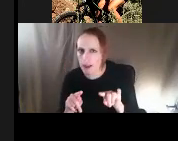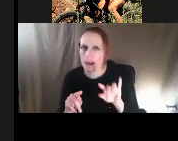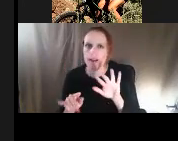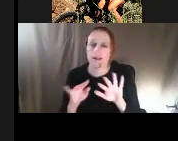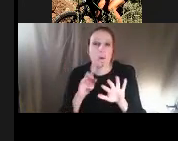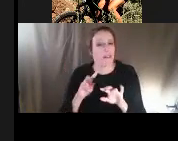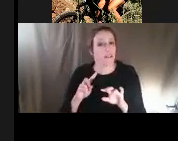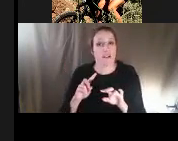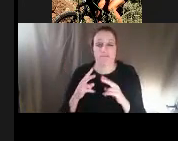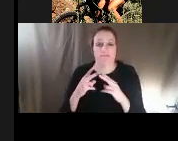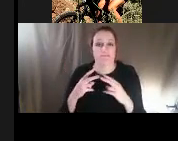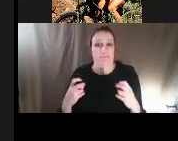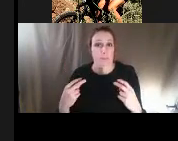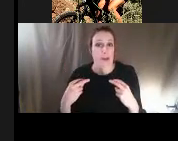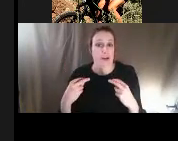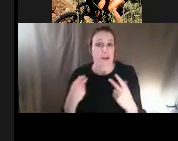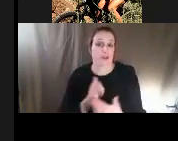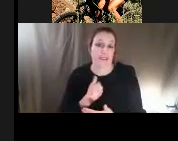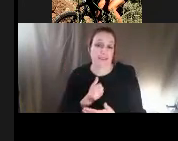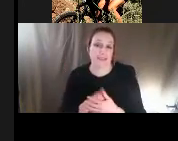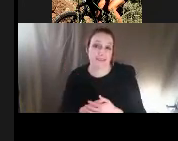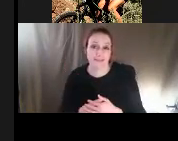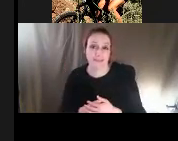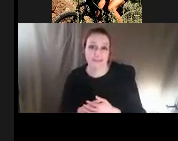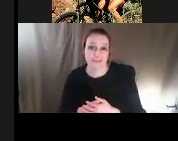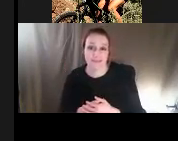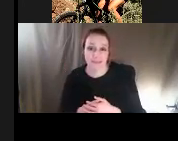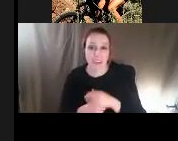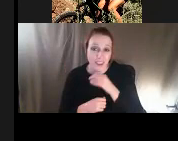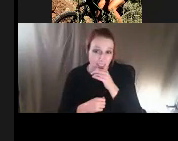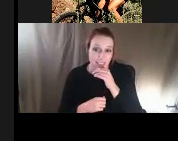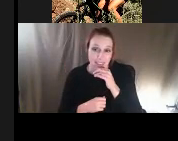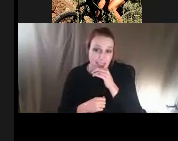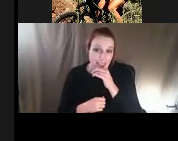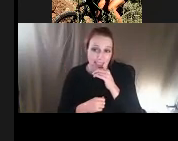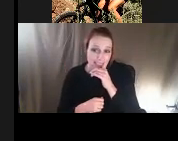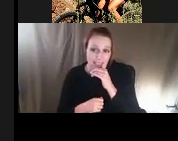I hate to say this again, but I know some of you probably have already heard this from me, but